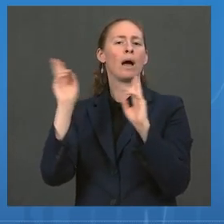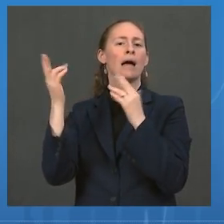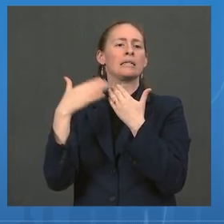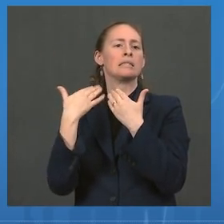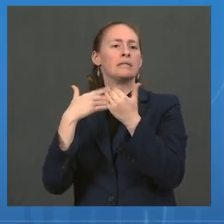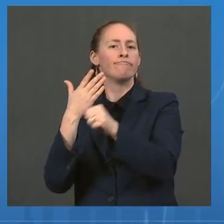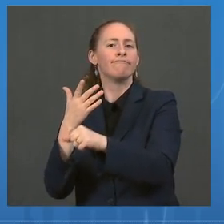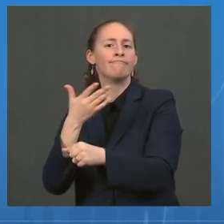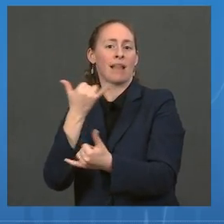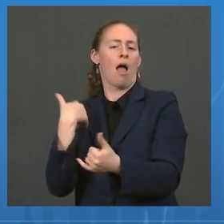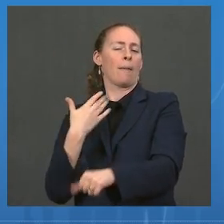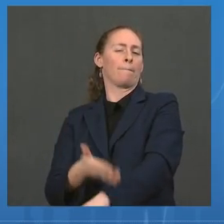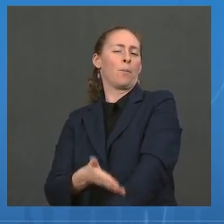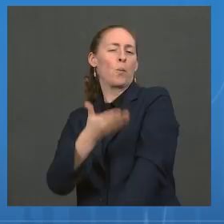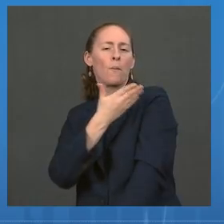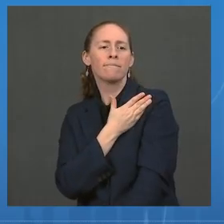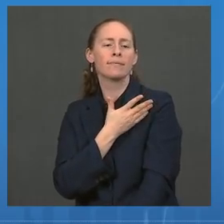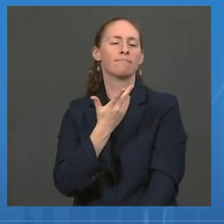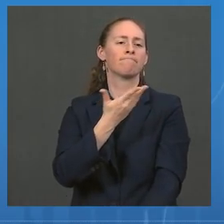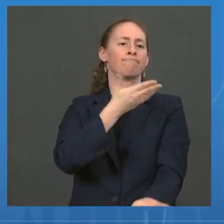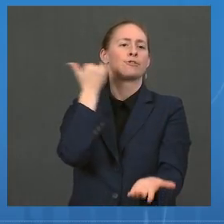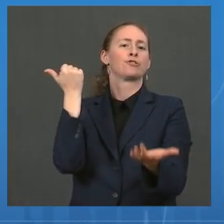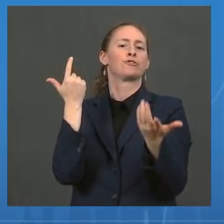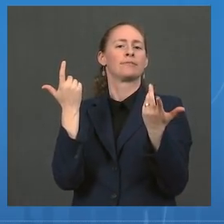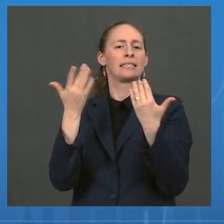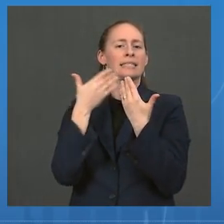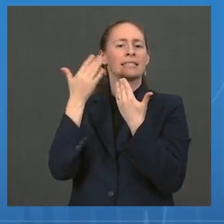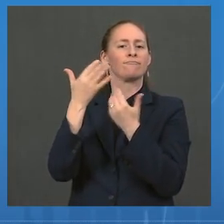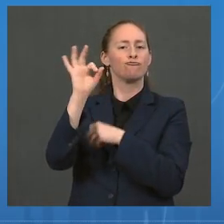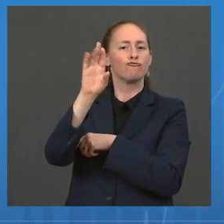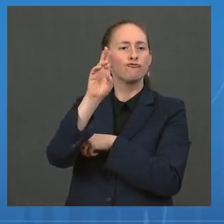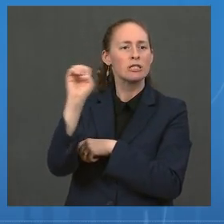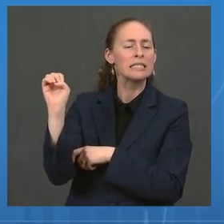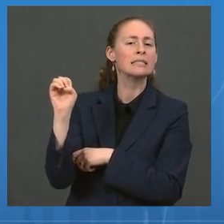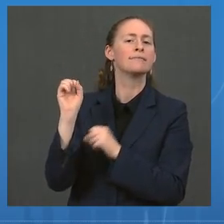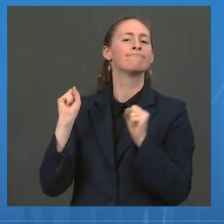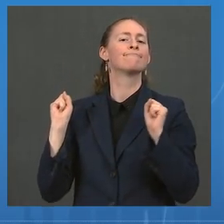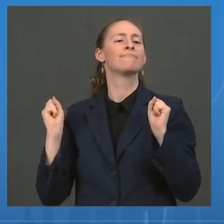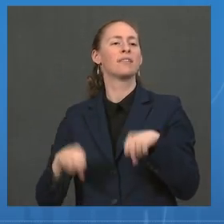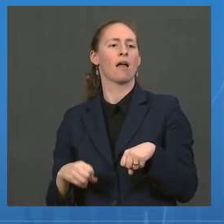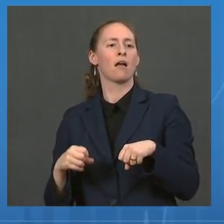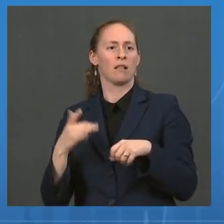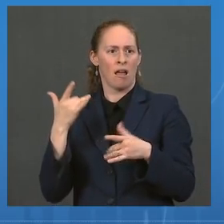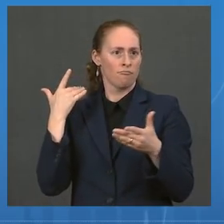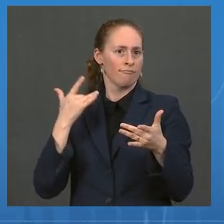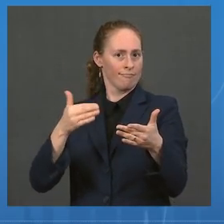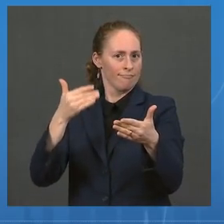Overall, we're approaching a run rate, by December, of about a half billion tests per month,